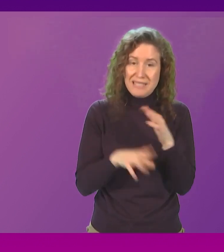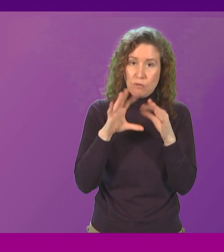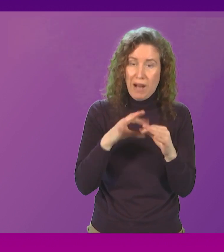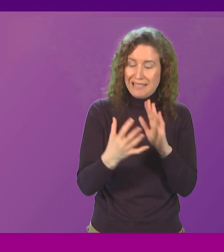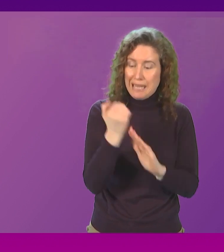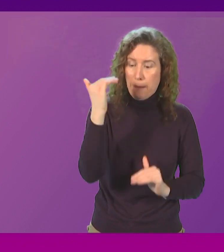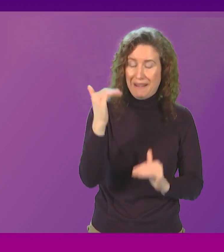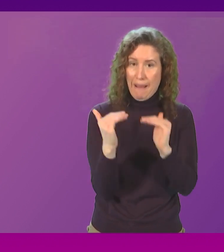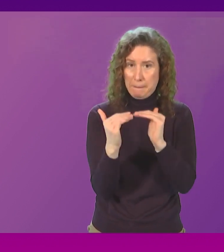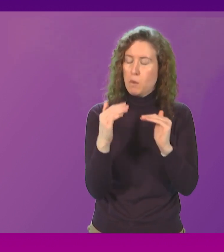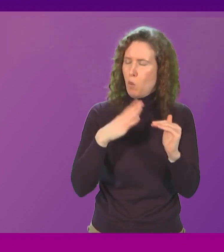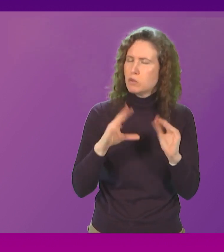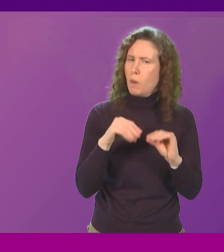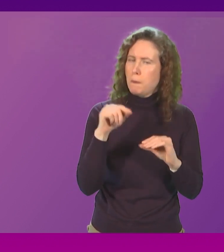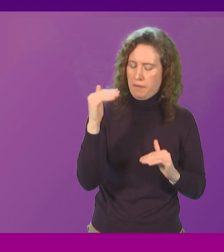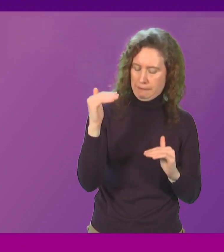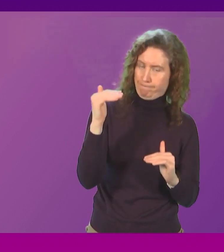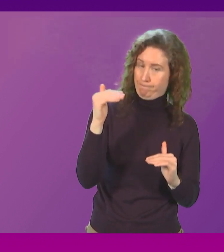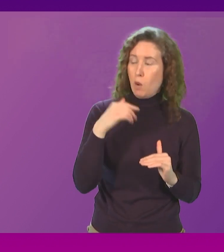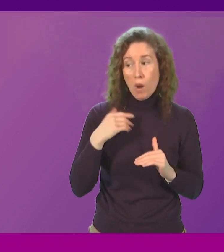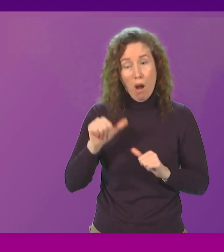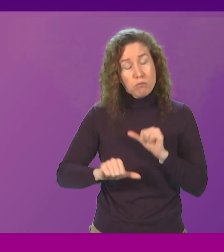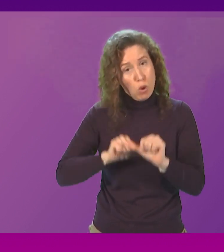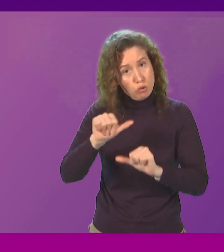in this parliamentary session, and good progress is being made on that.